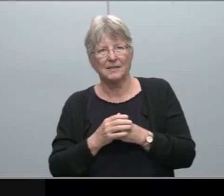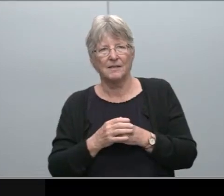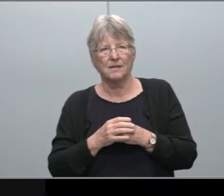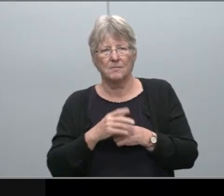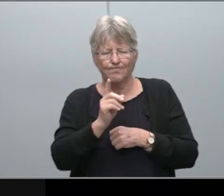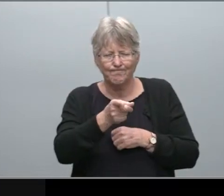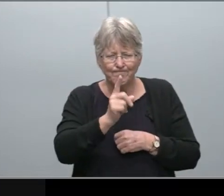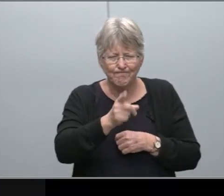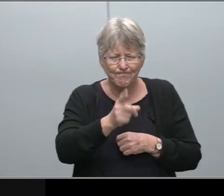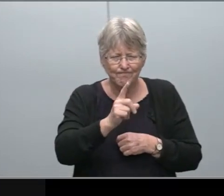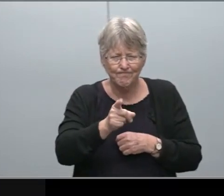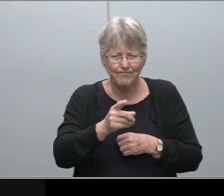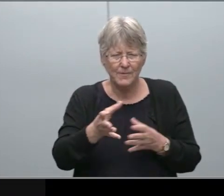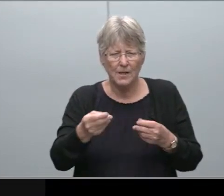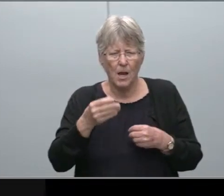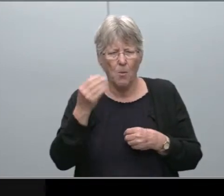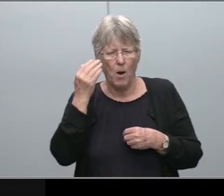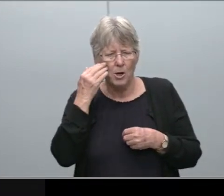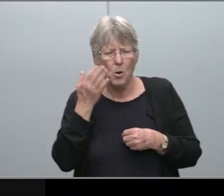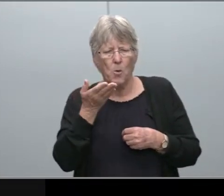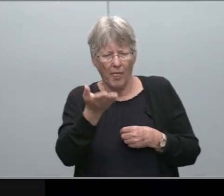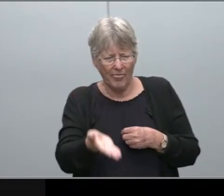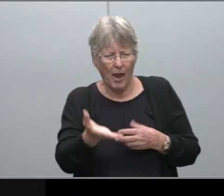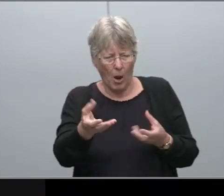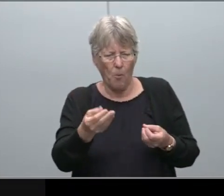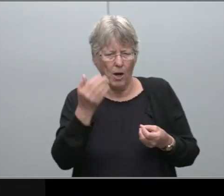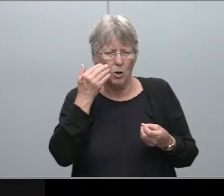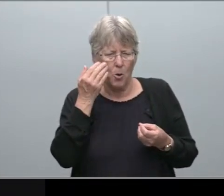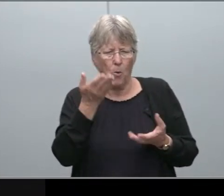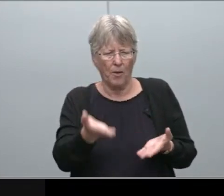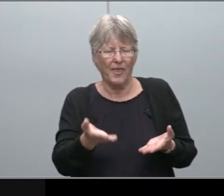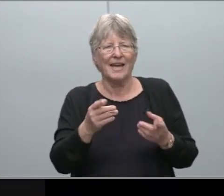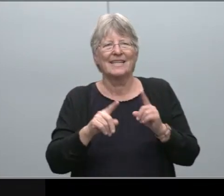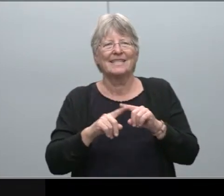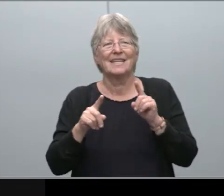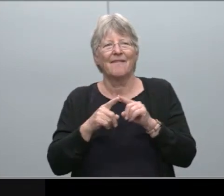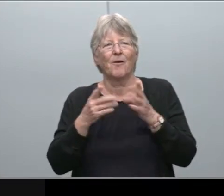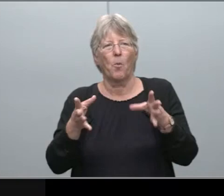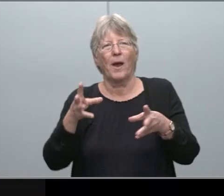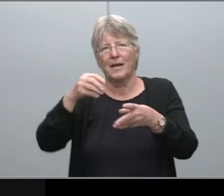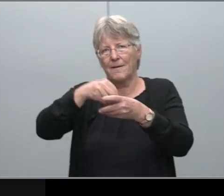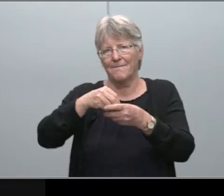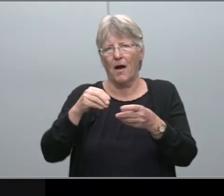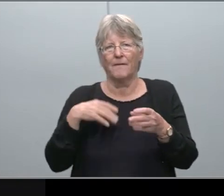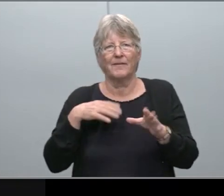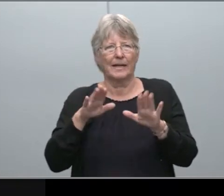of the entire team for your contributions to tonight's conversation and for having us here together.